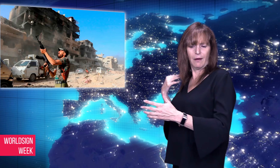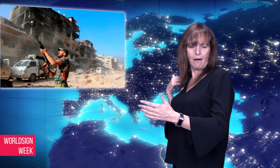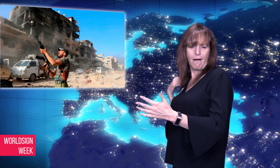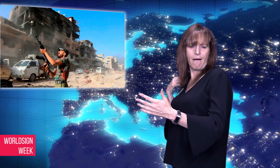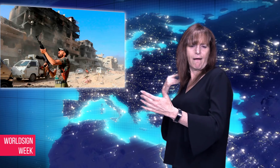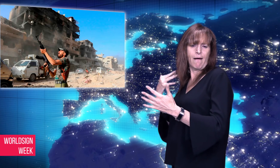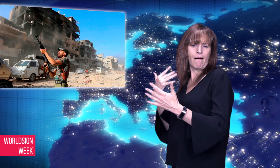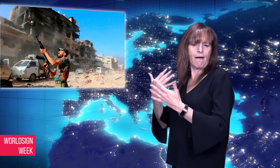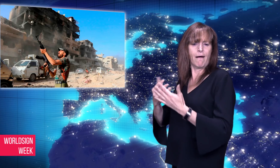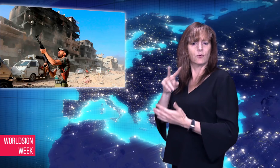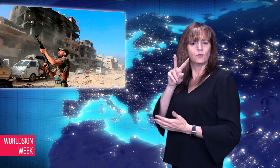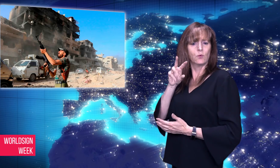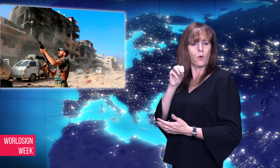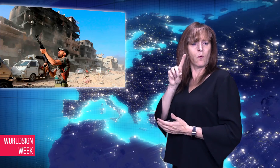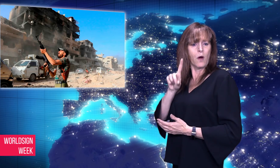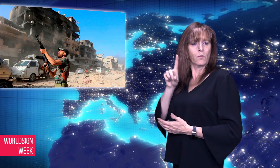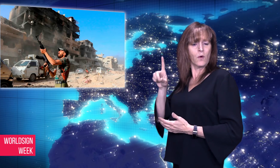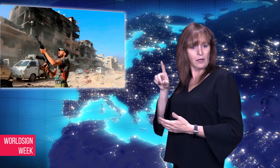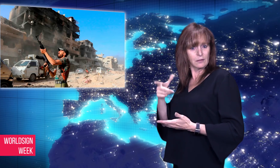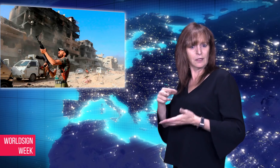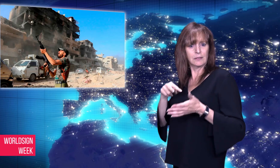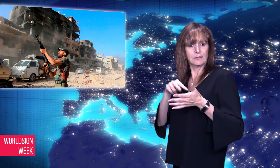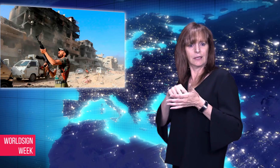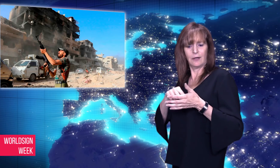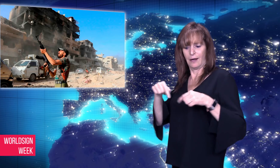control of its capital, Damascus.